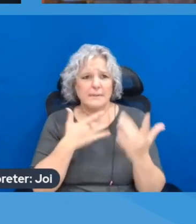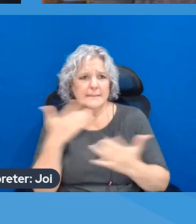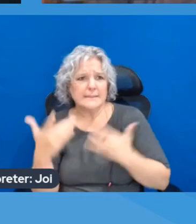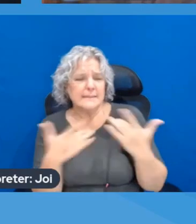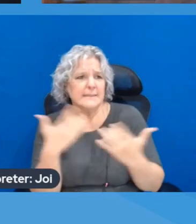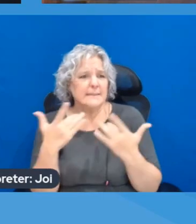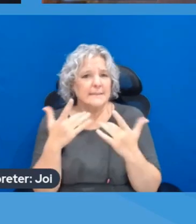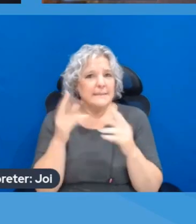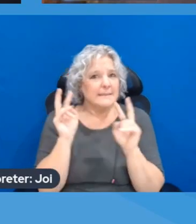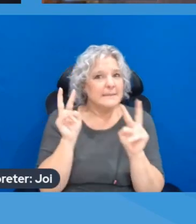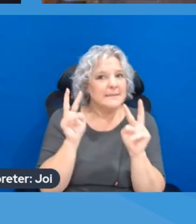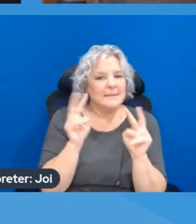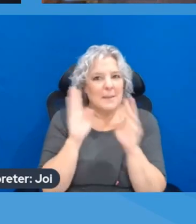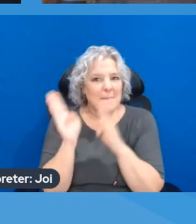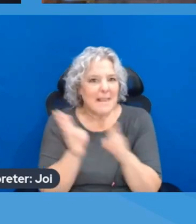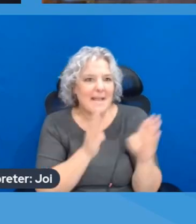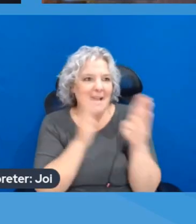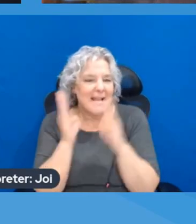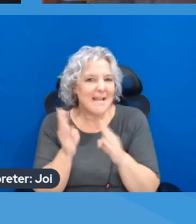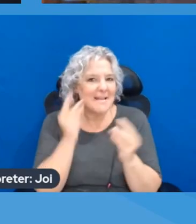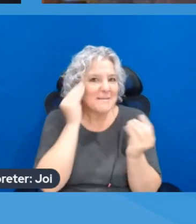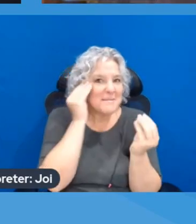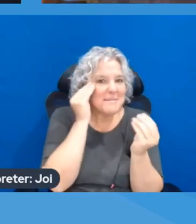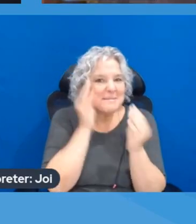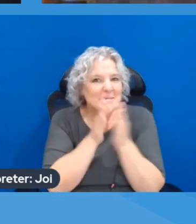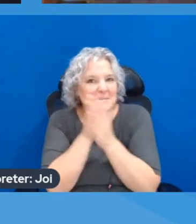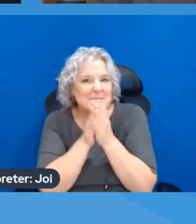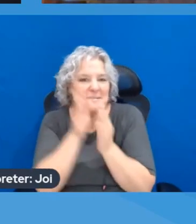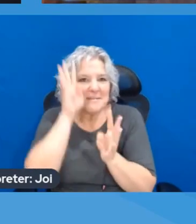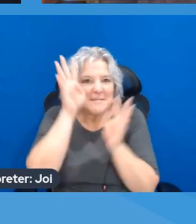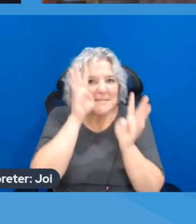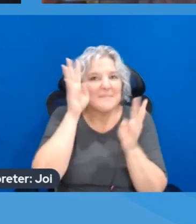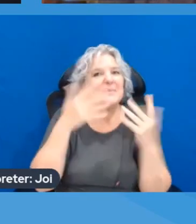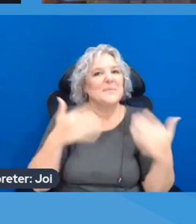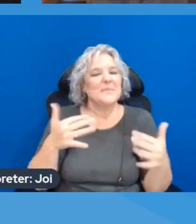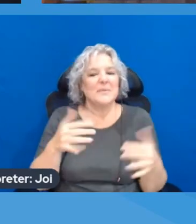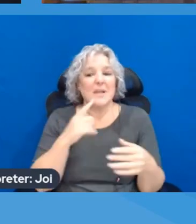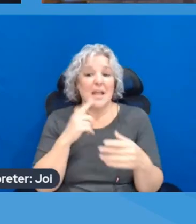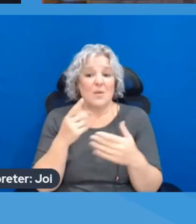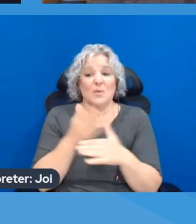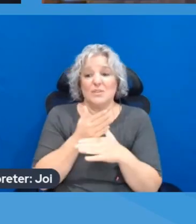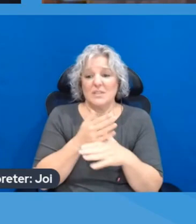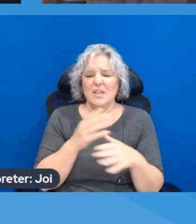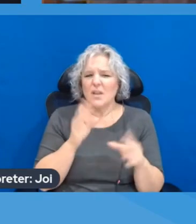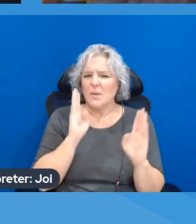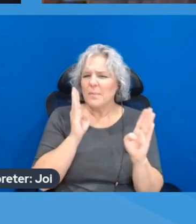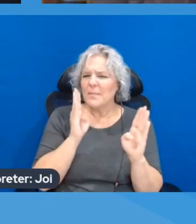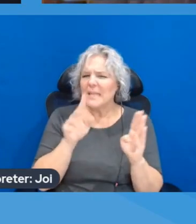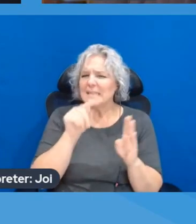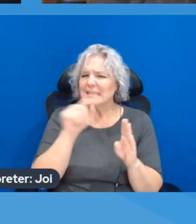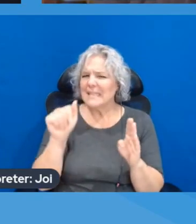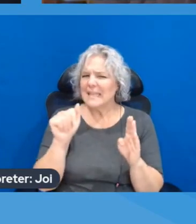with state systems and communities. As they share, be listening for those effective TA practices